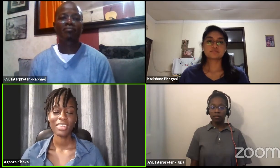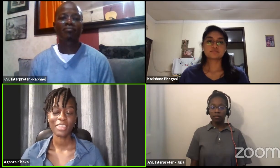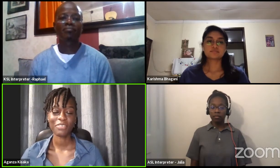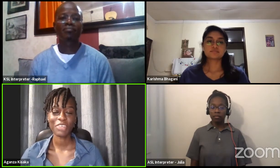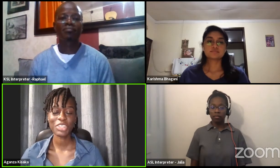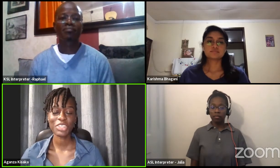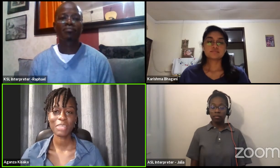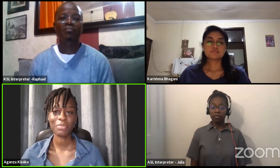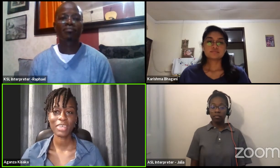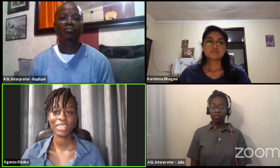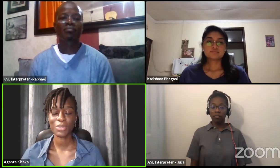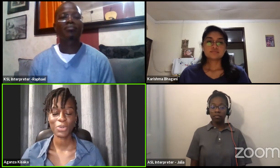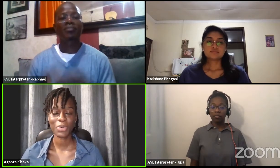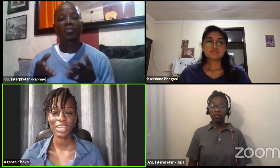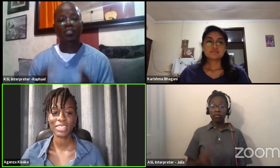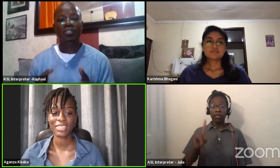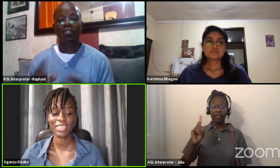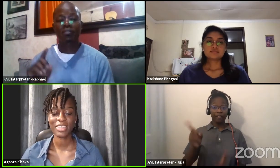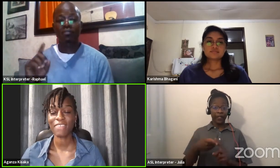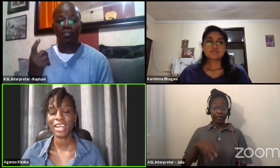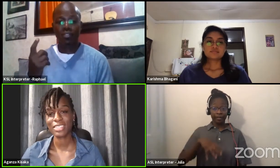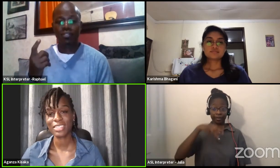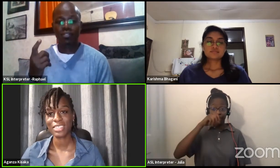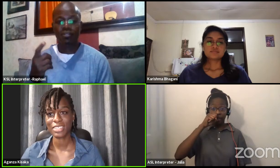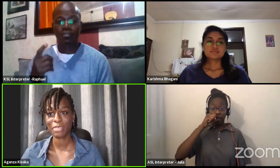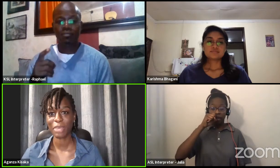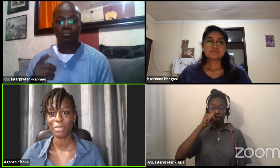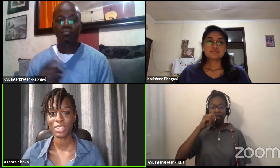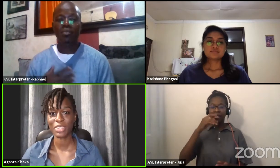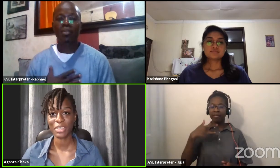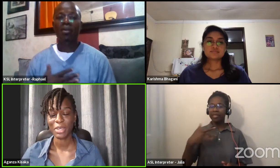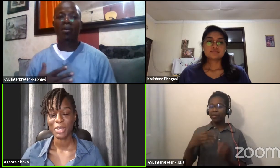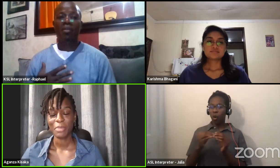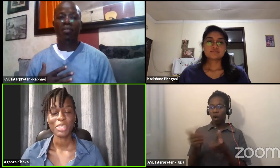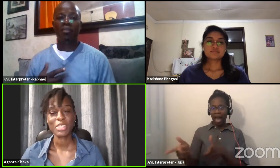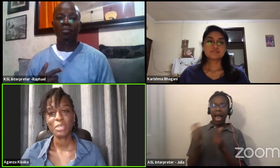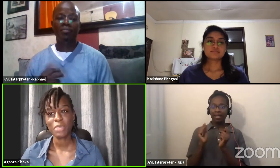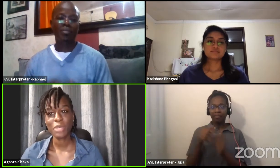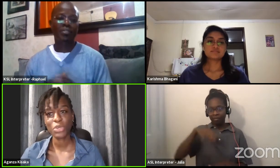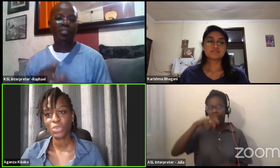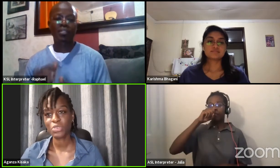Now the first deep breath is always the fastest in my opinion, because sometimes we go through